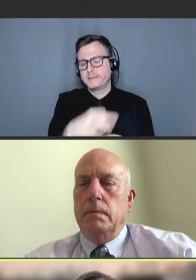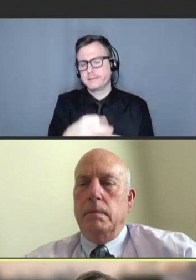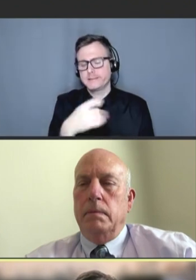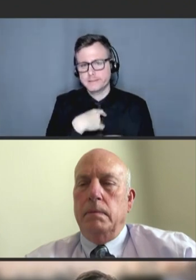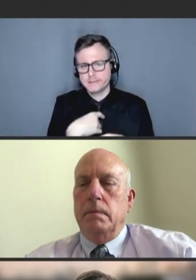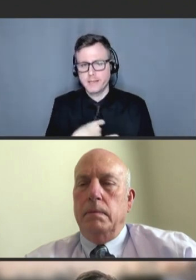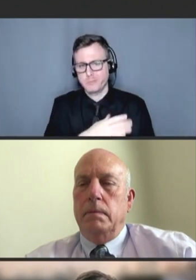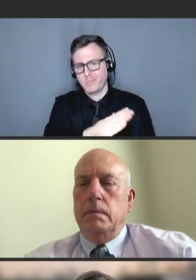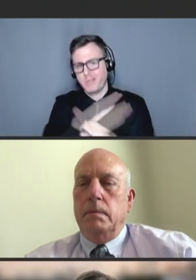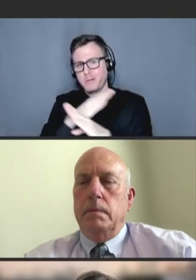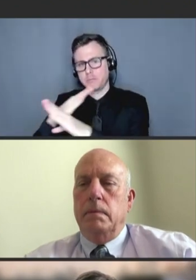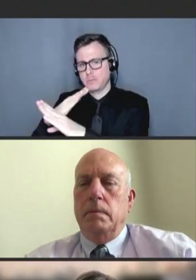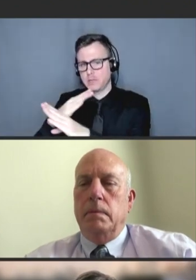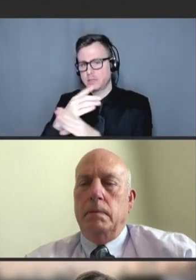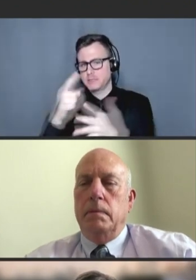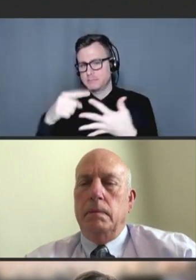Robert Hopkins: Thank you again Dr. Diba.